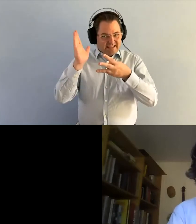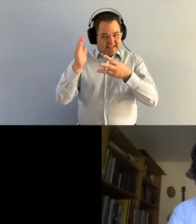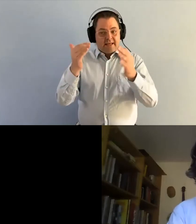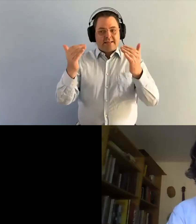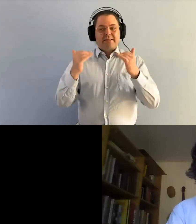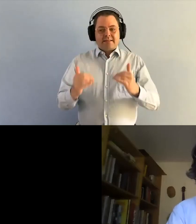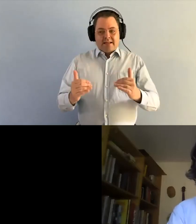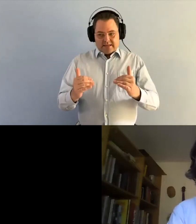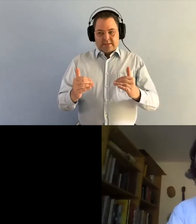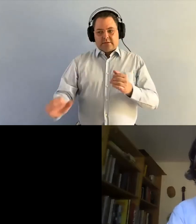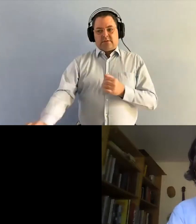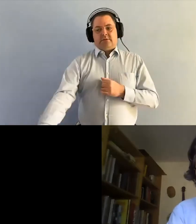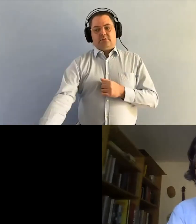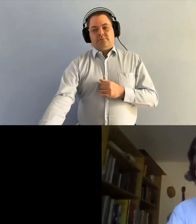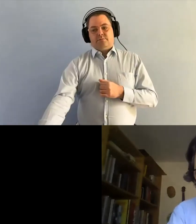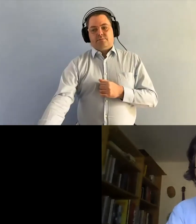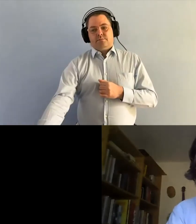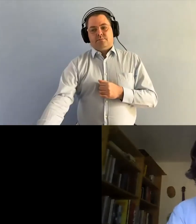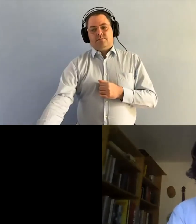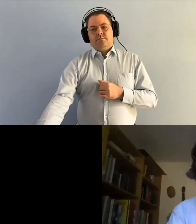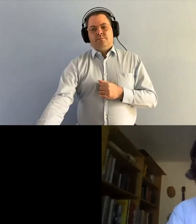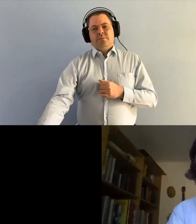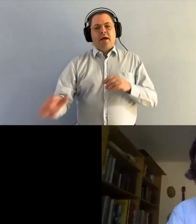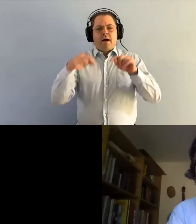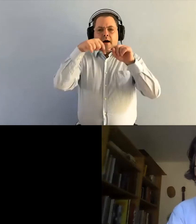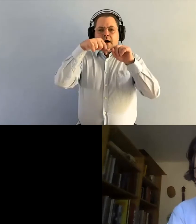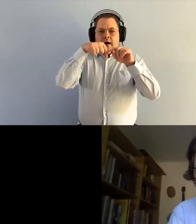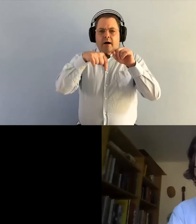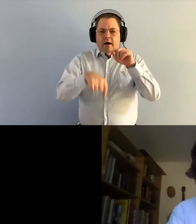of the Reference Group. I will be moderating the second section. After